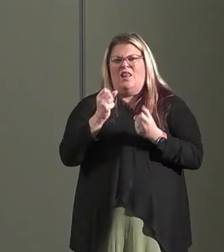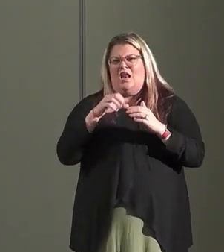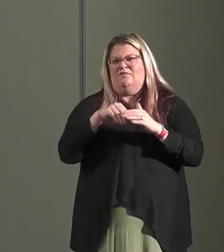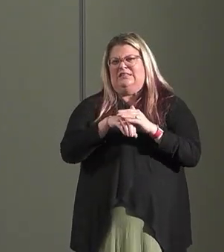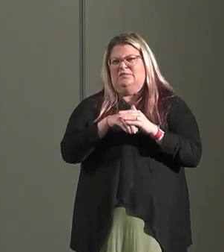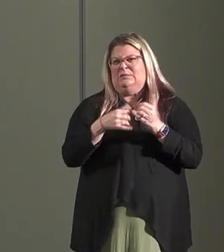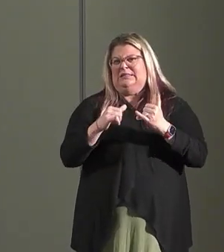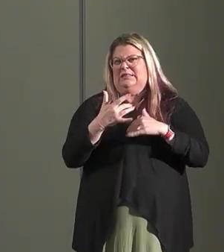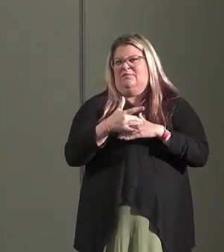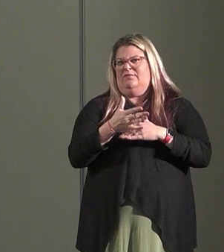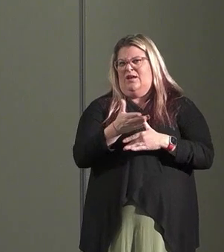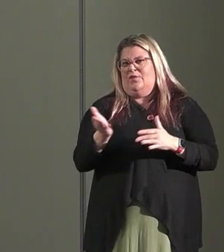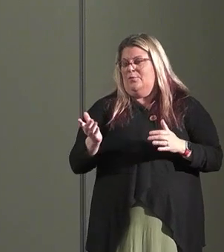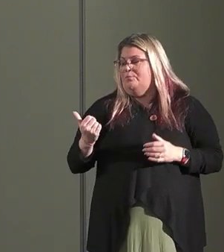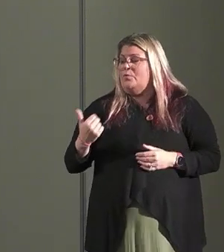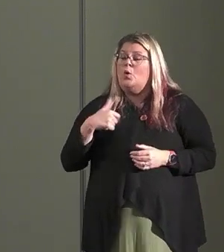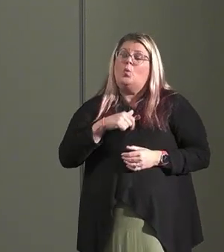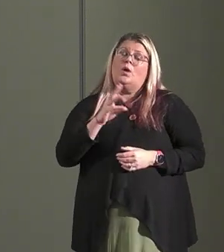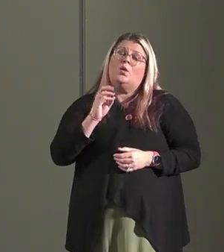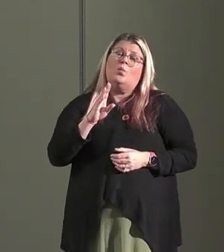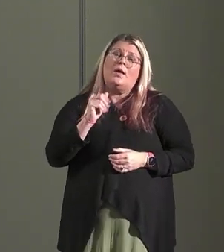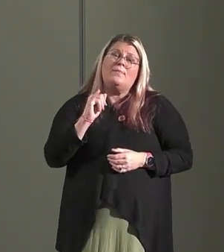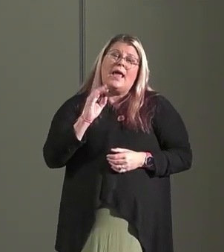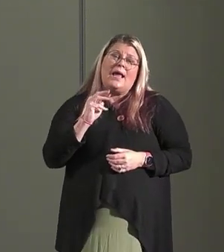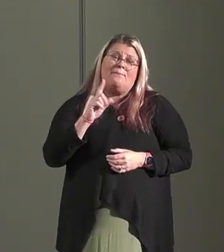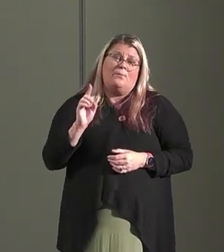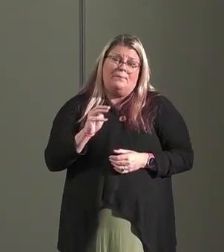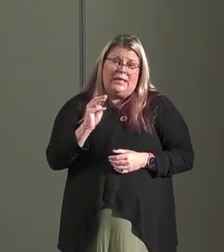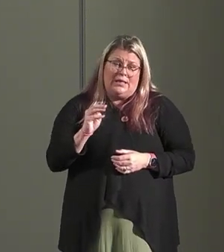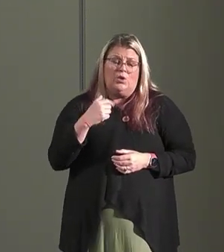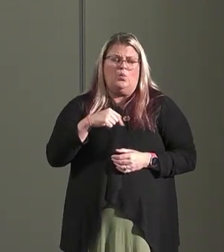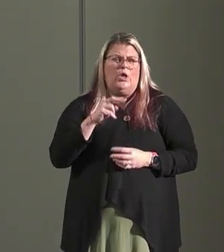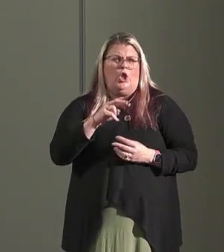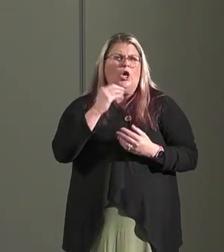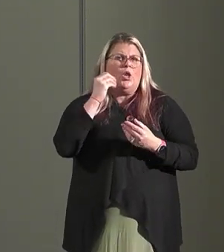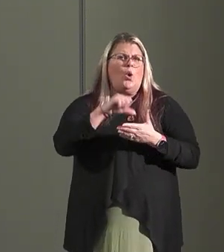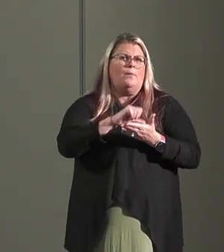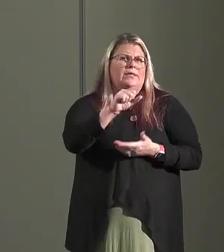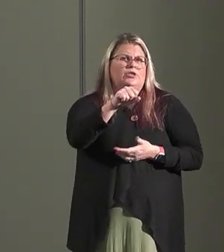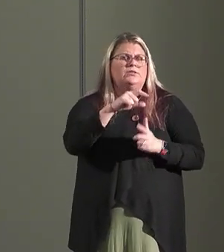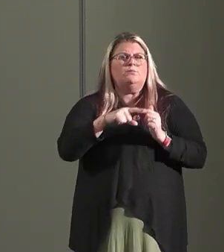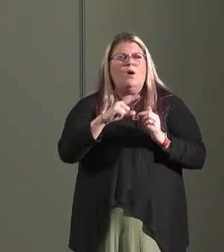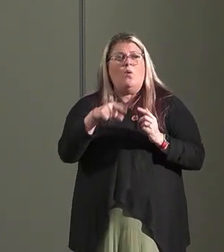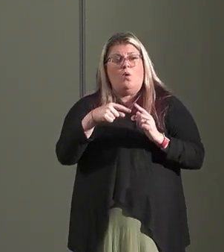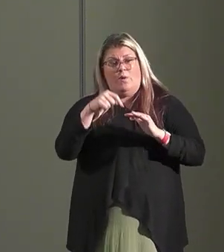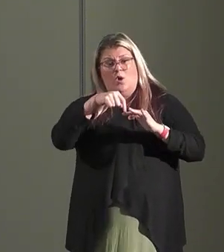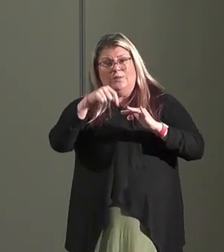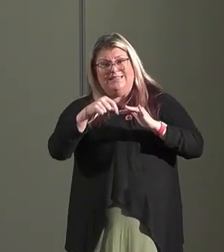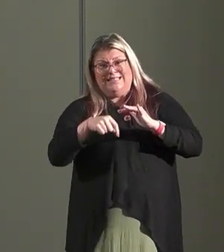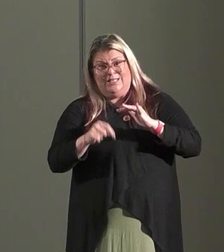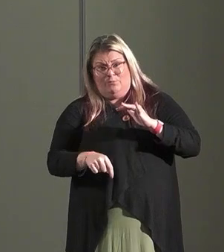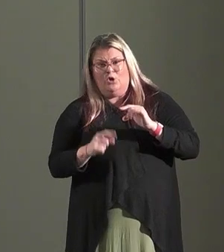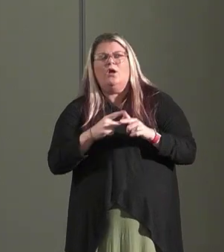With WebAIM Million we look at just home page we test deeper into the sights the